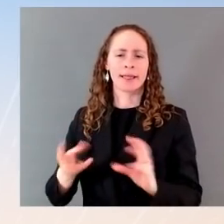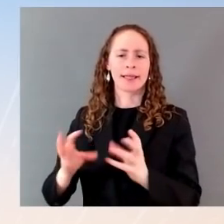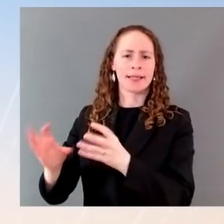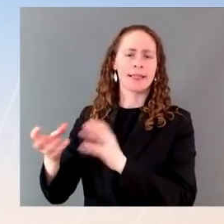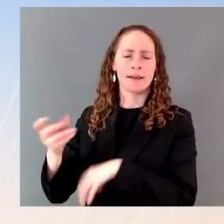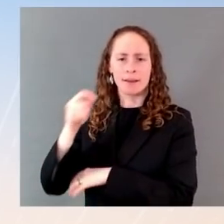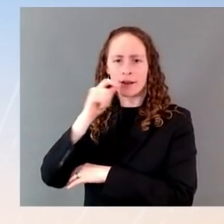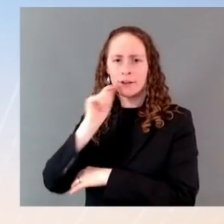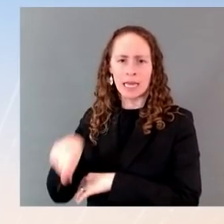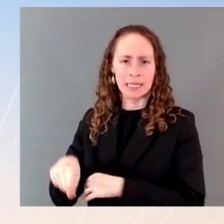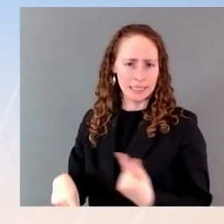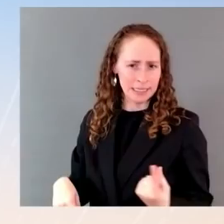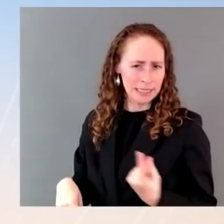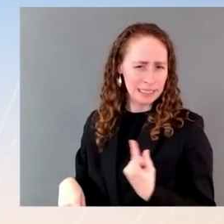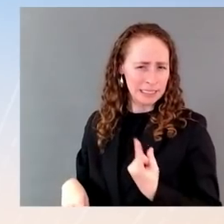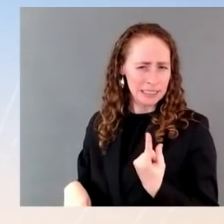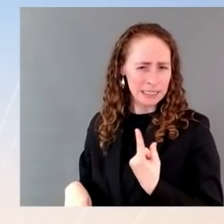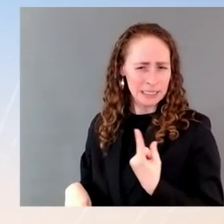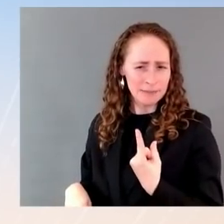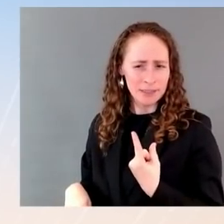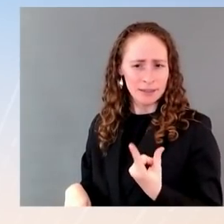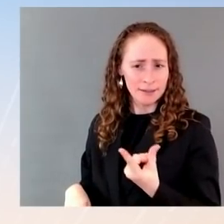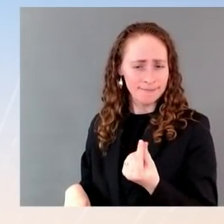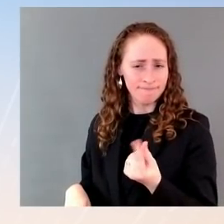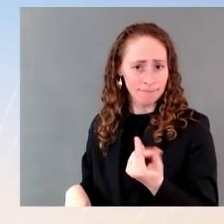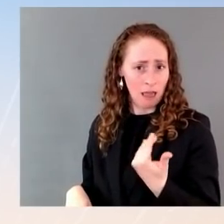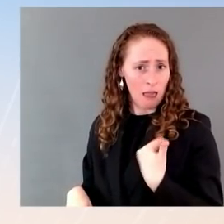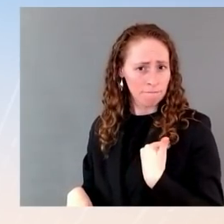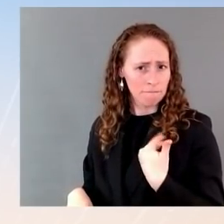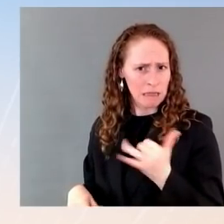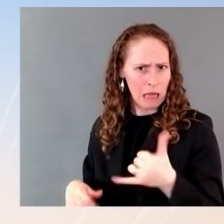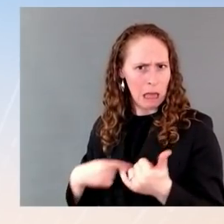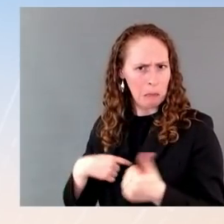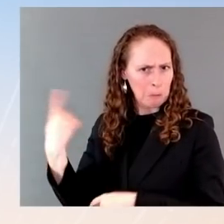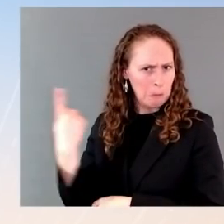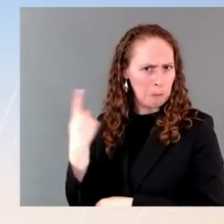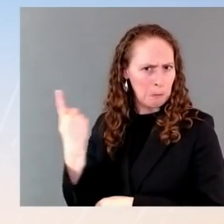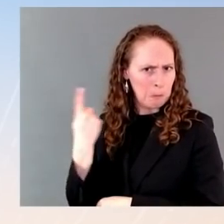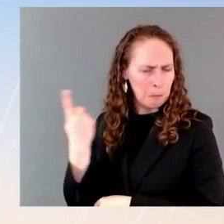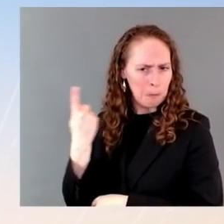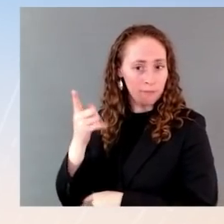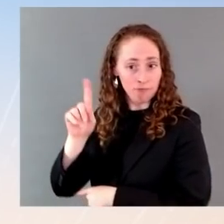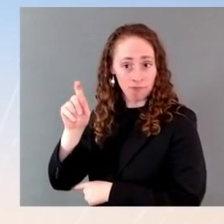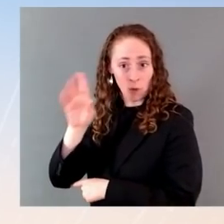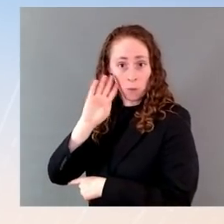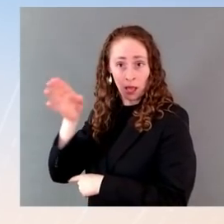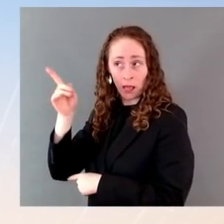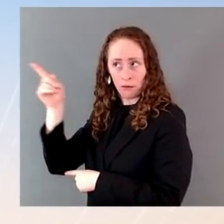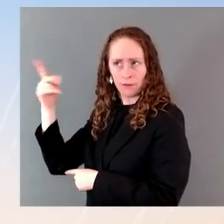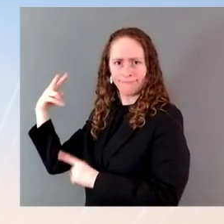we have a range of economic options to take, and they will be significant and they will be severe. But I'm not going to parse